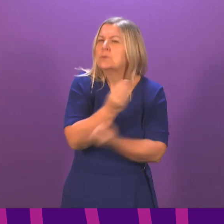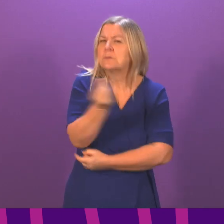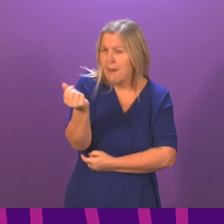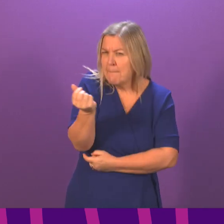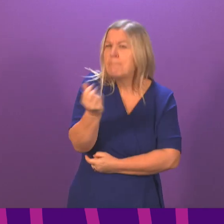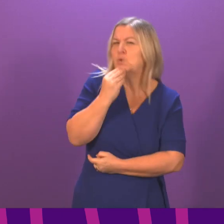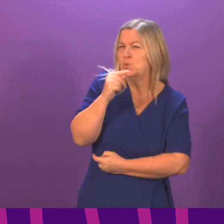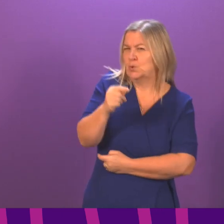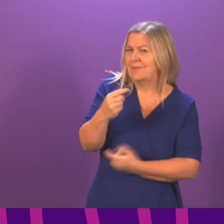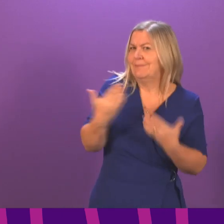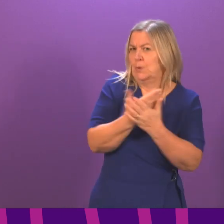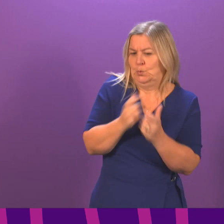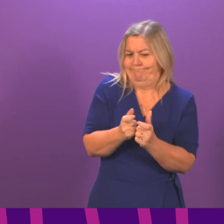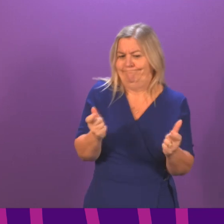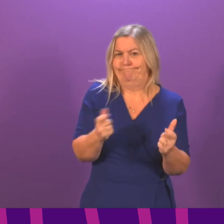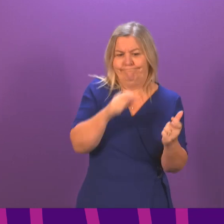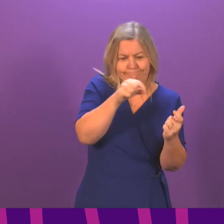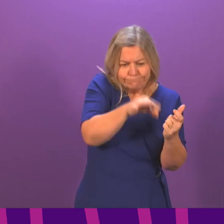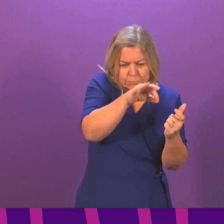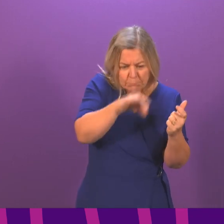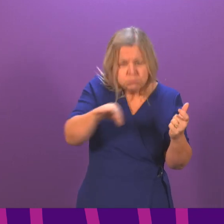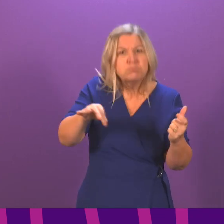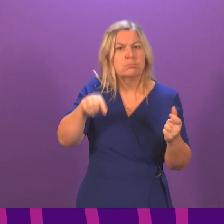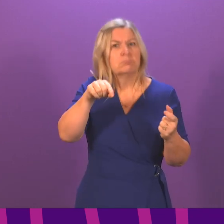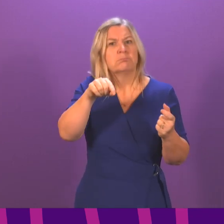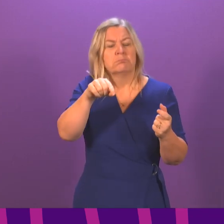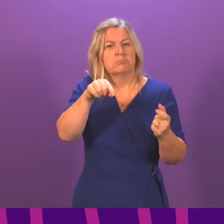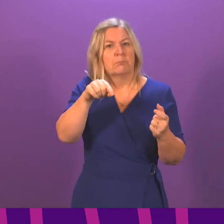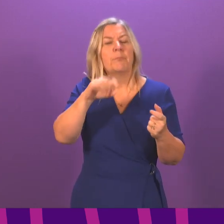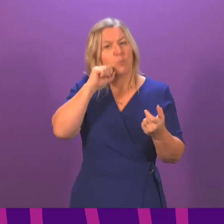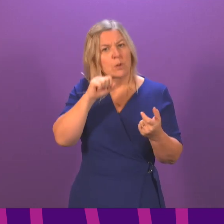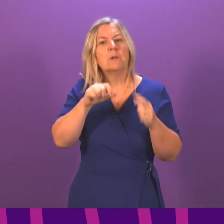use. However, we have now set out a clear programme, which we will assess on an on-going